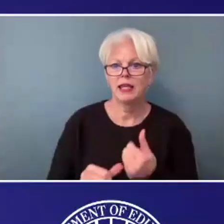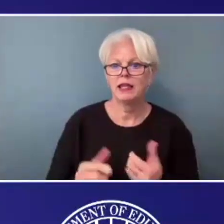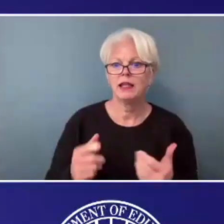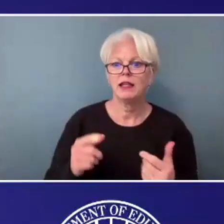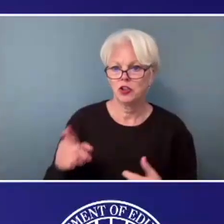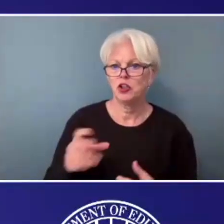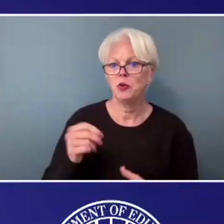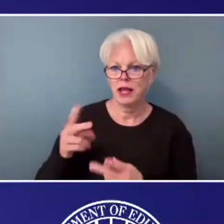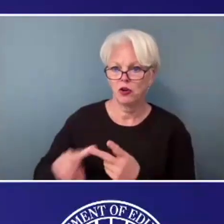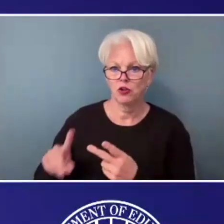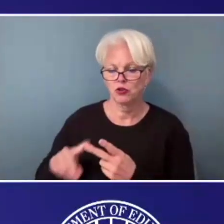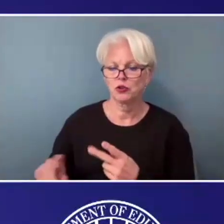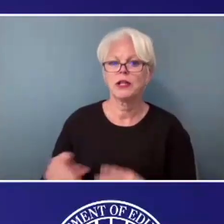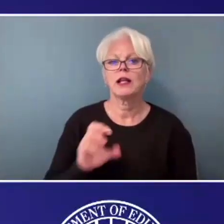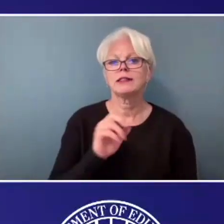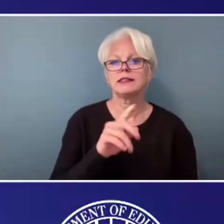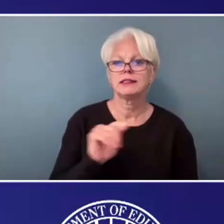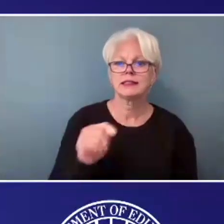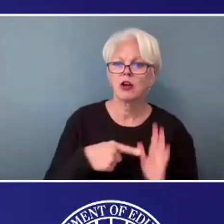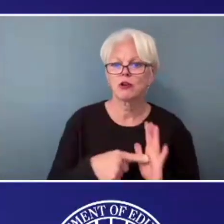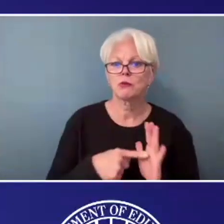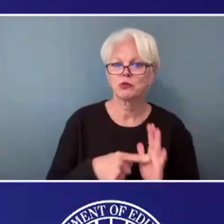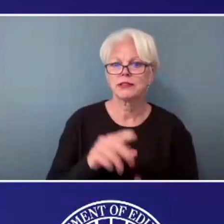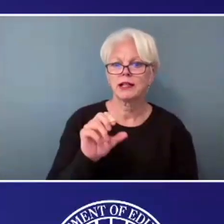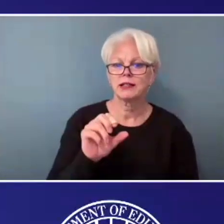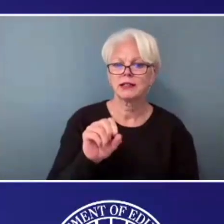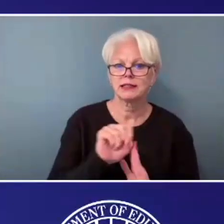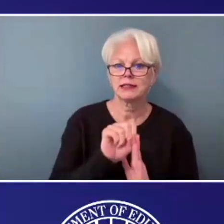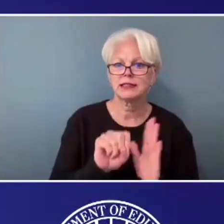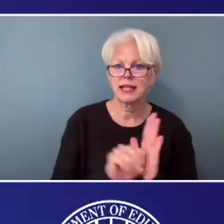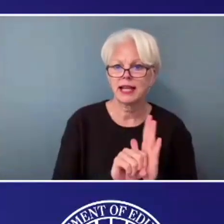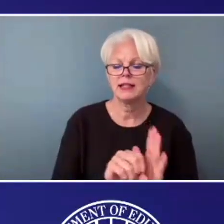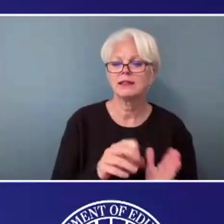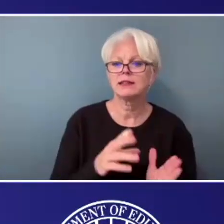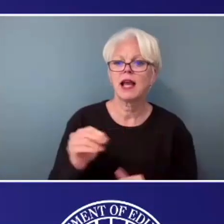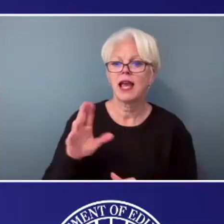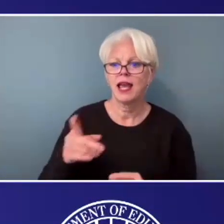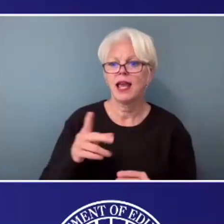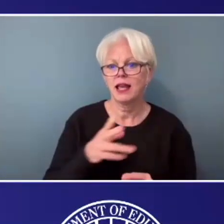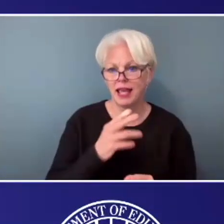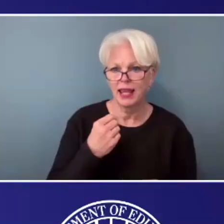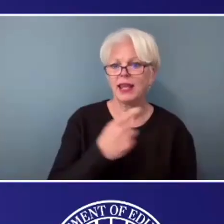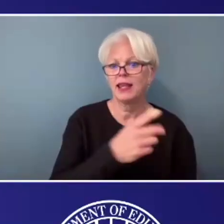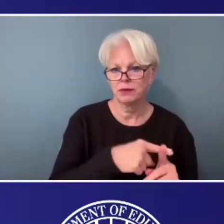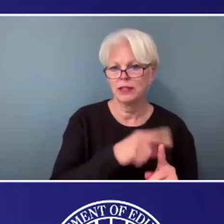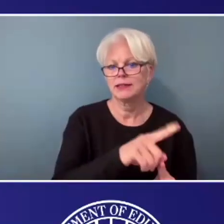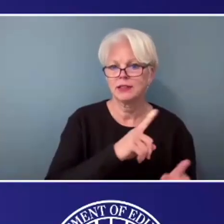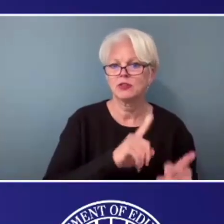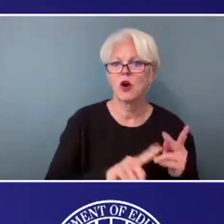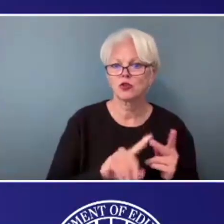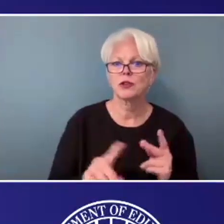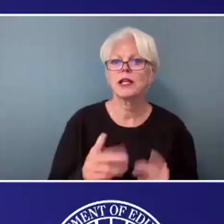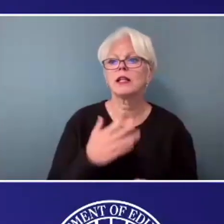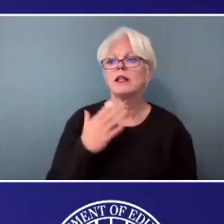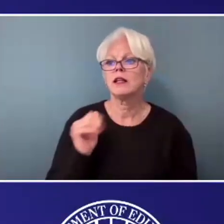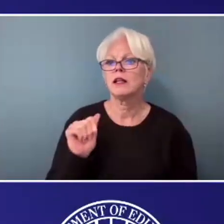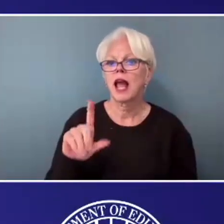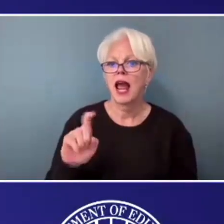We have Scott representing states and his alternate, Alex Ricci,